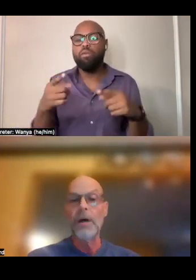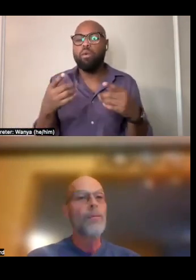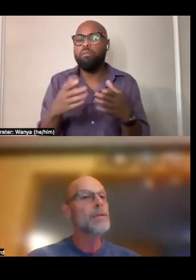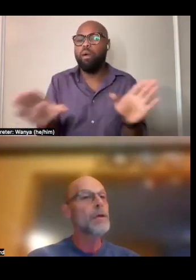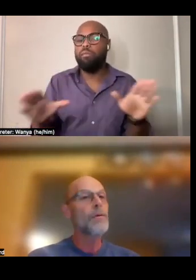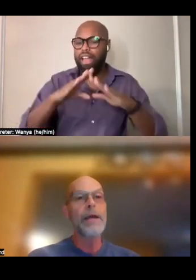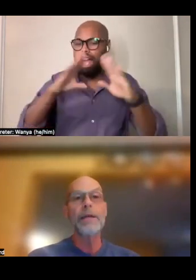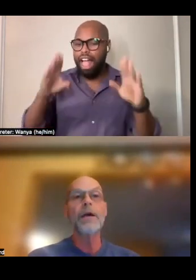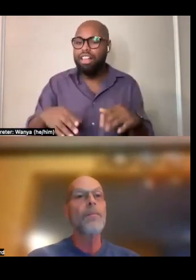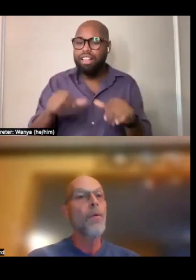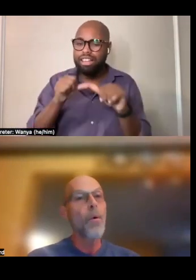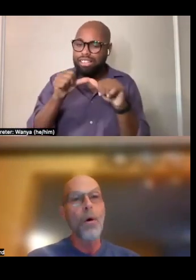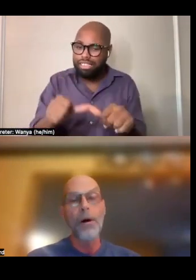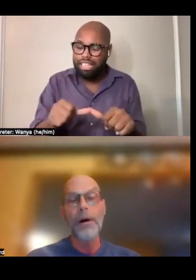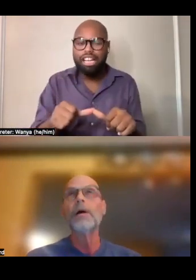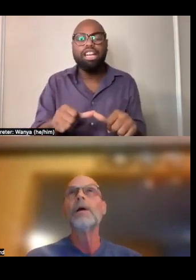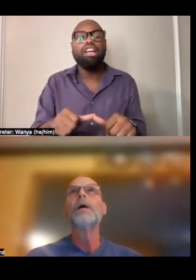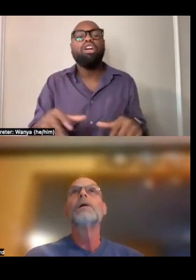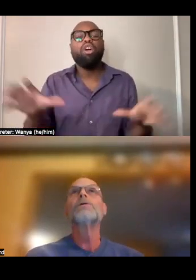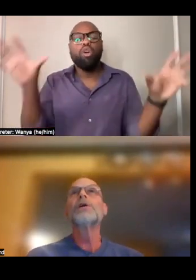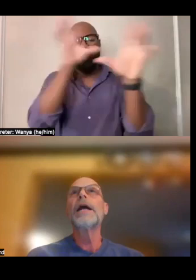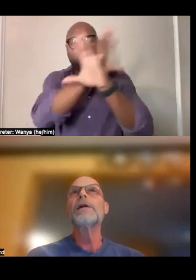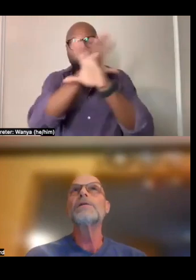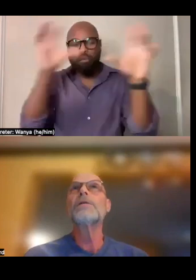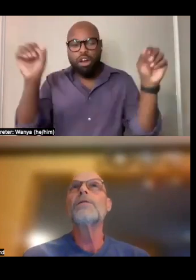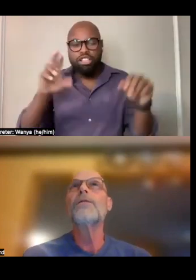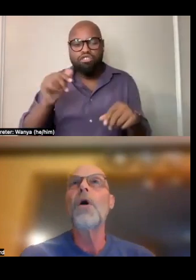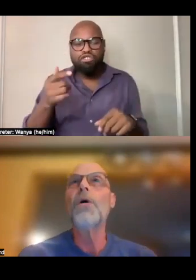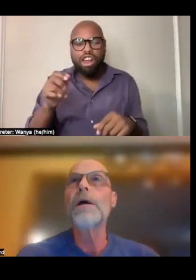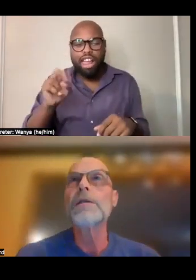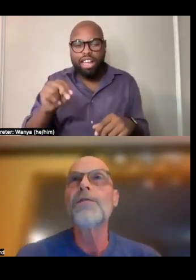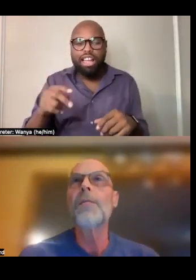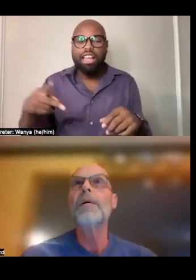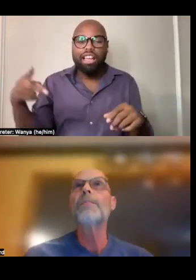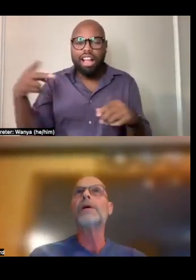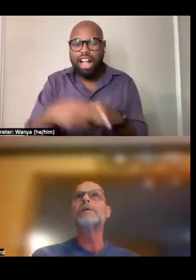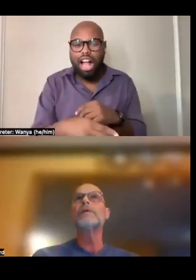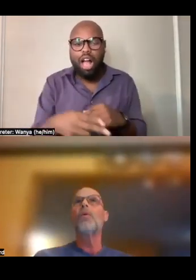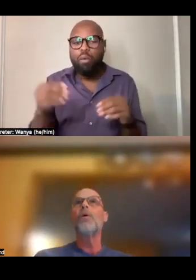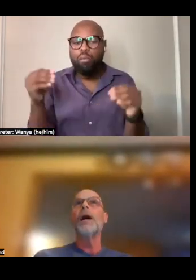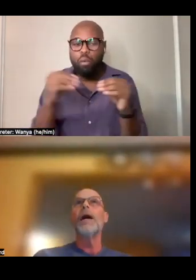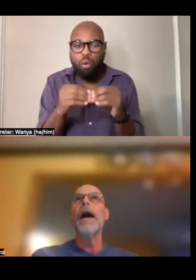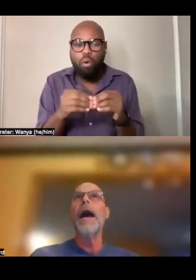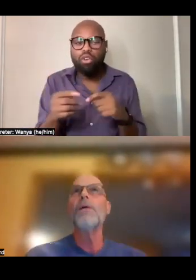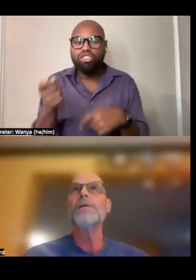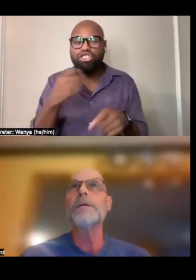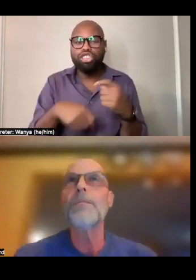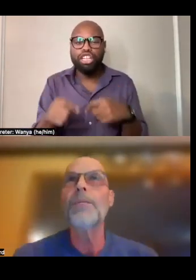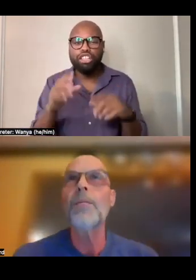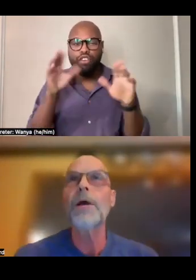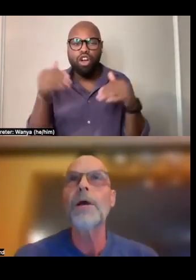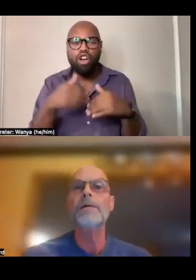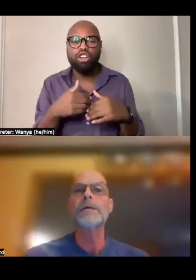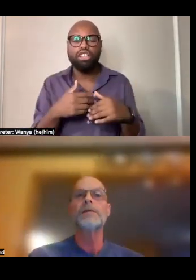President Reagan cut more, changed the focus from bricks-and-mortar kind of housing and public housing to